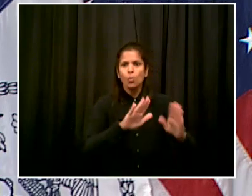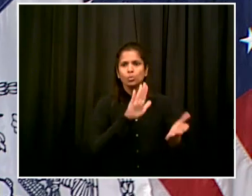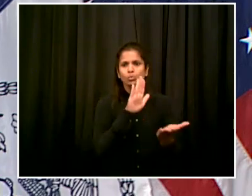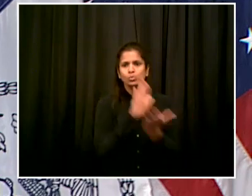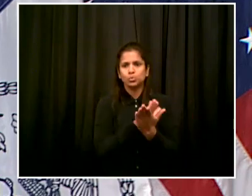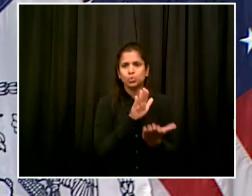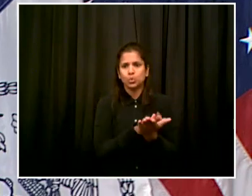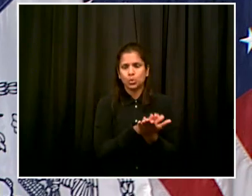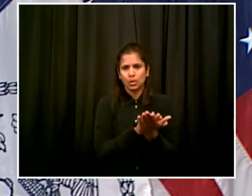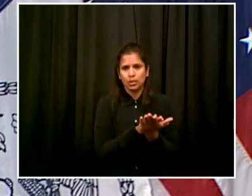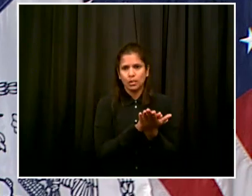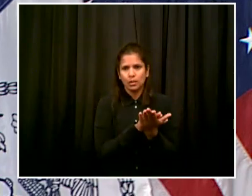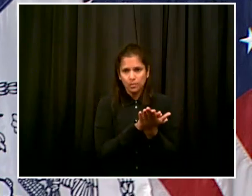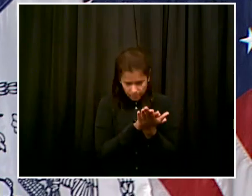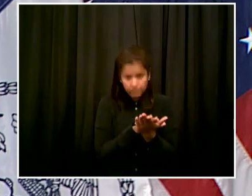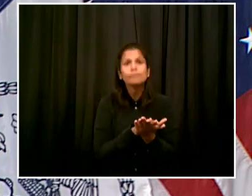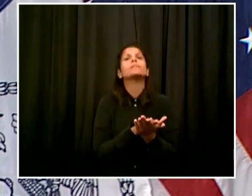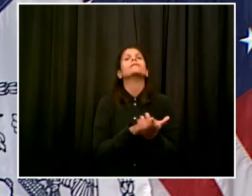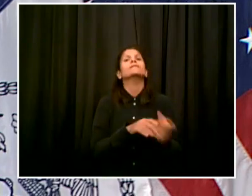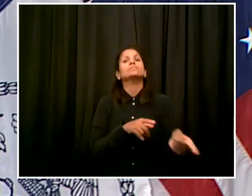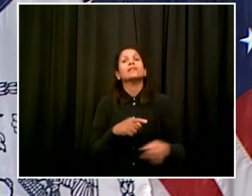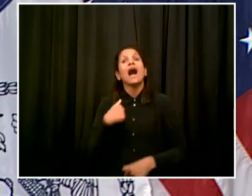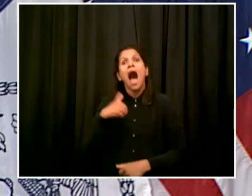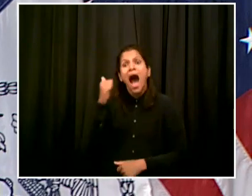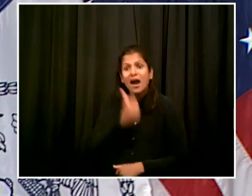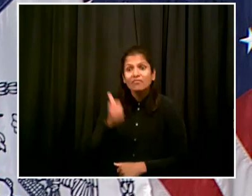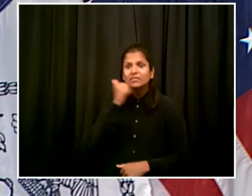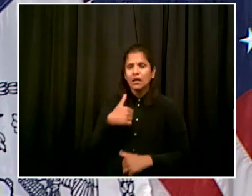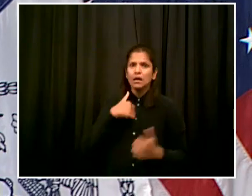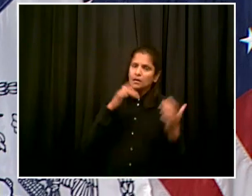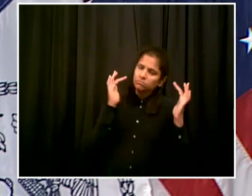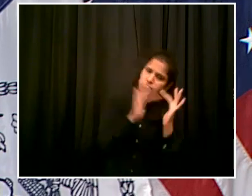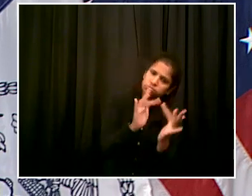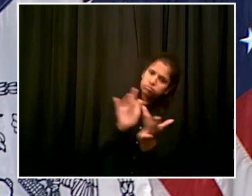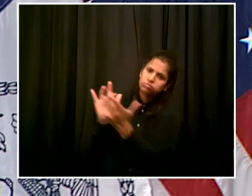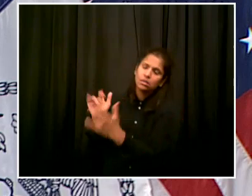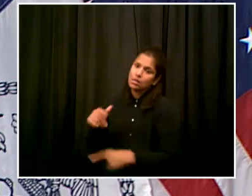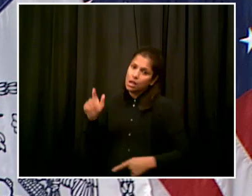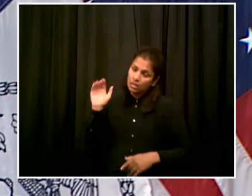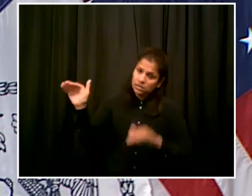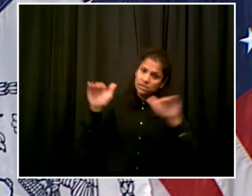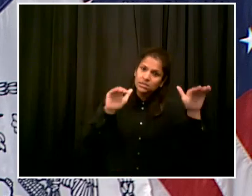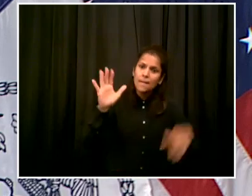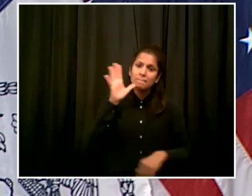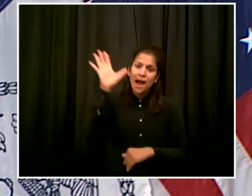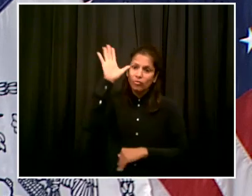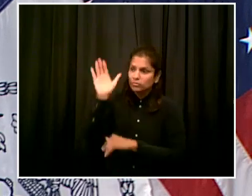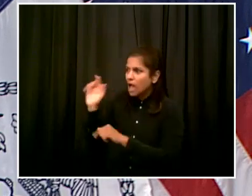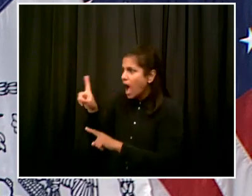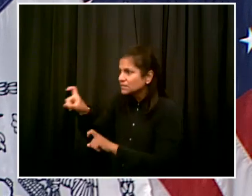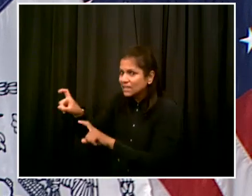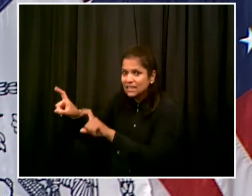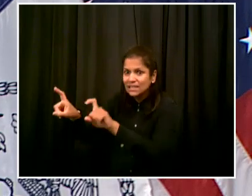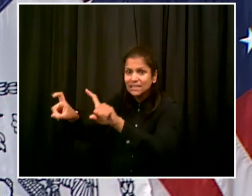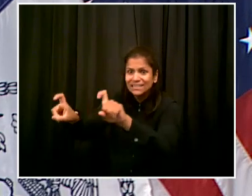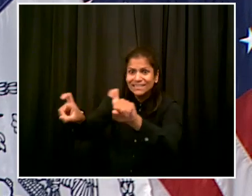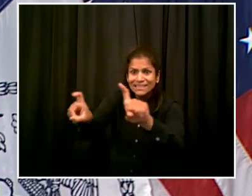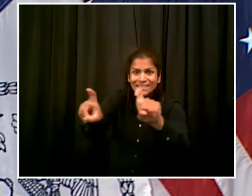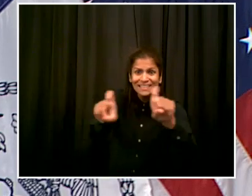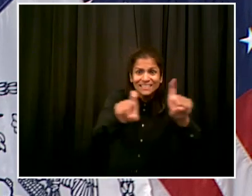SURVEY AND THE VAST MAJORITY WANTHT E IRKSID BACK IN SCHOOL. I HAVE TALKED WITH A LOT OF PARENTS AND